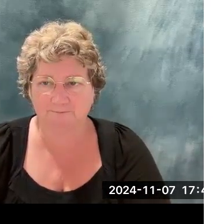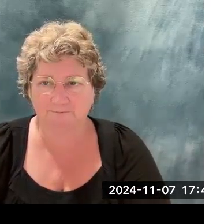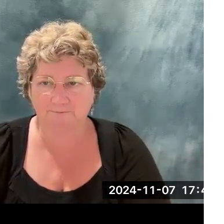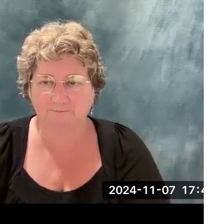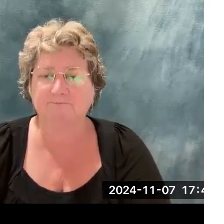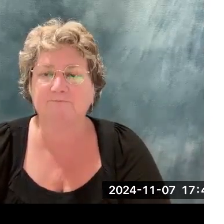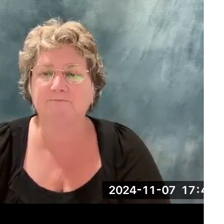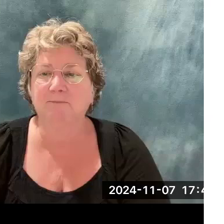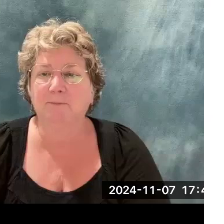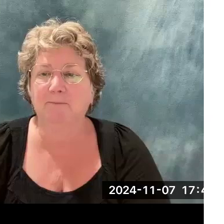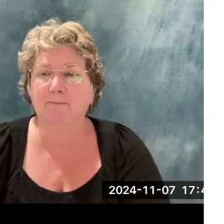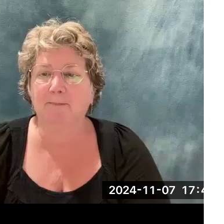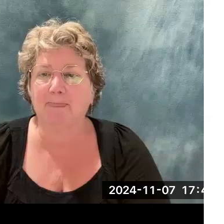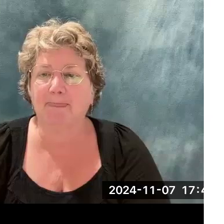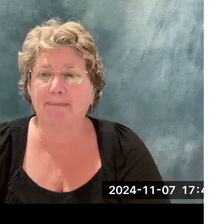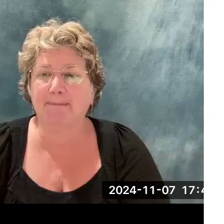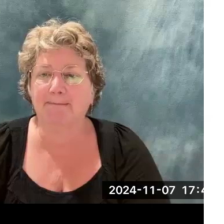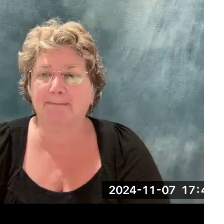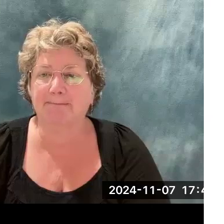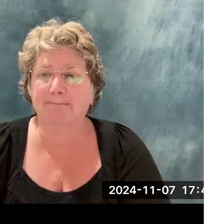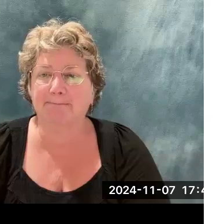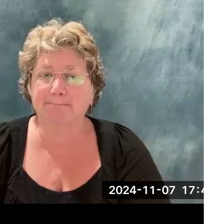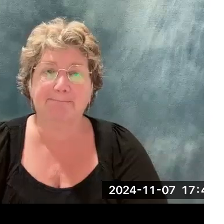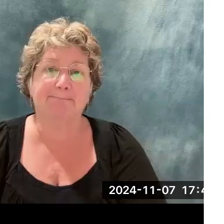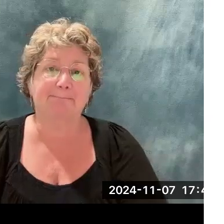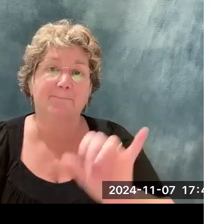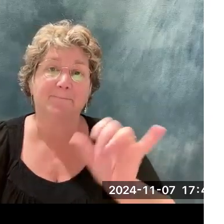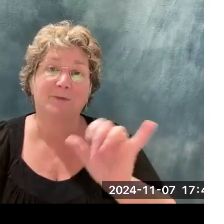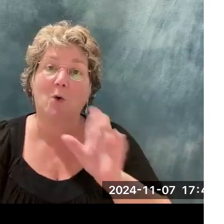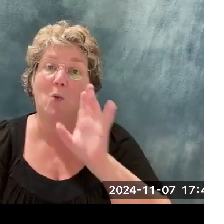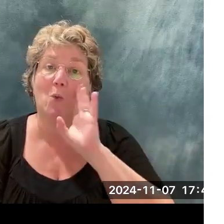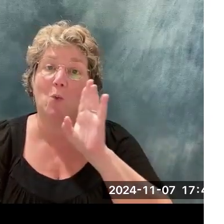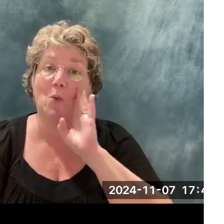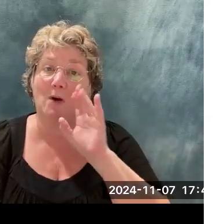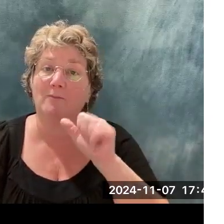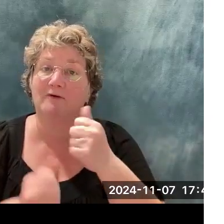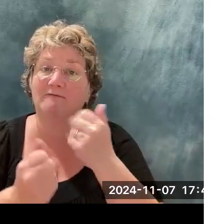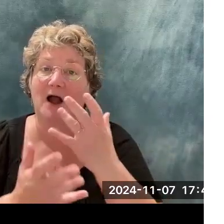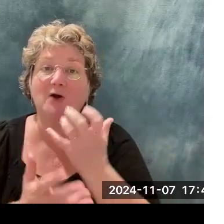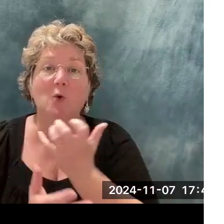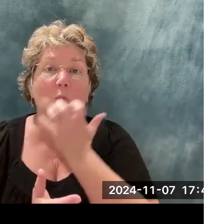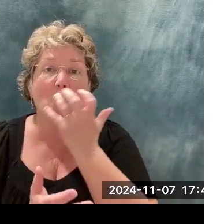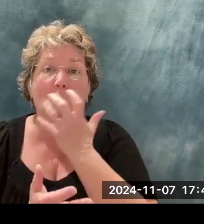So, they will also provide a warm transfer, again, to a mobile crisis team provider, and